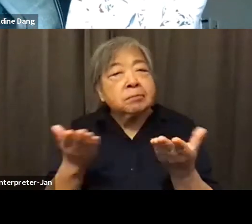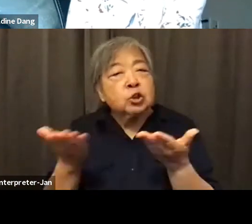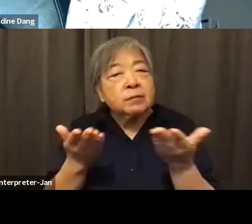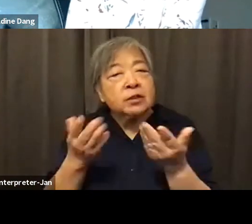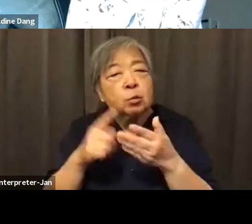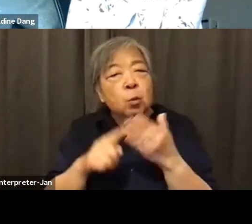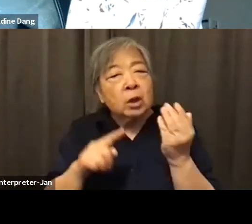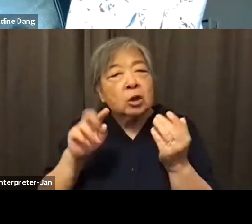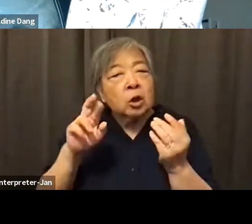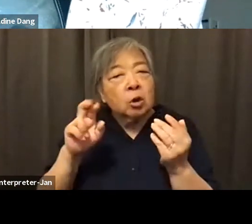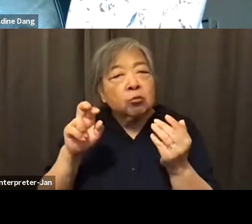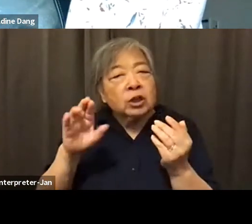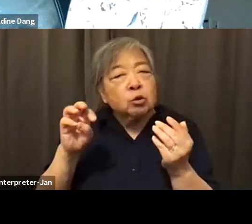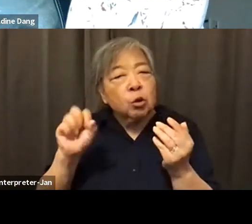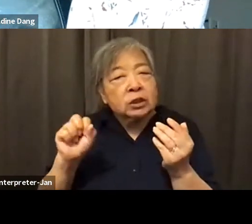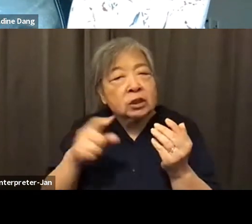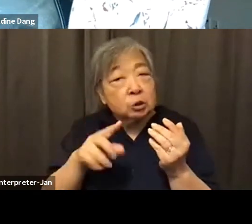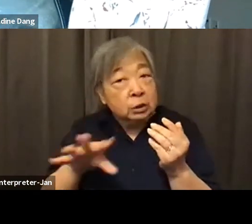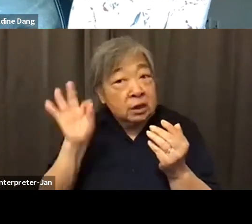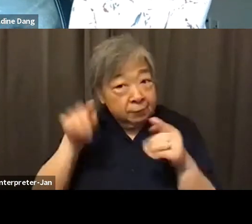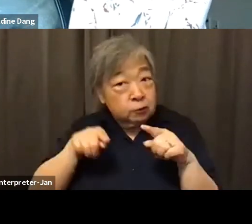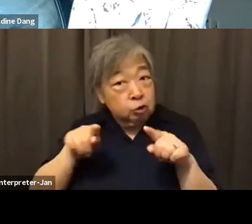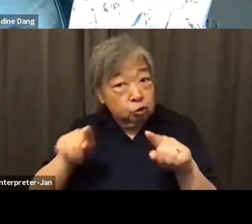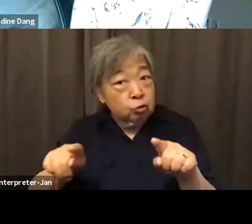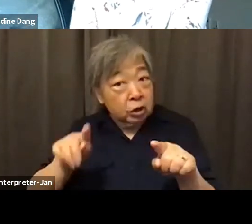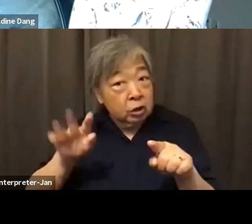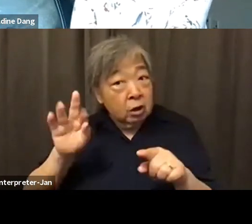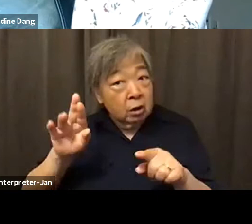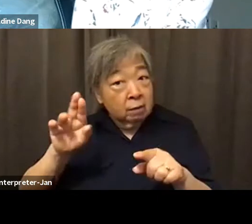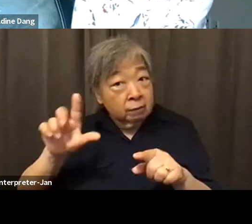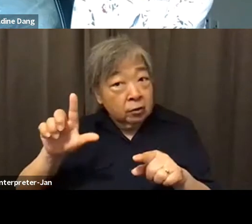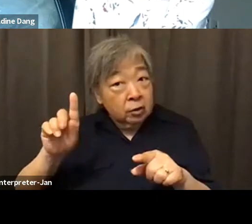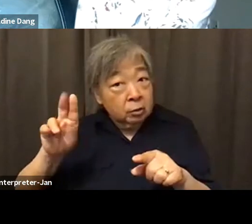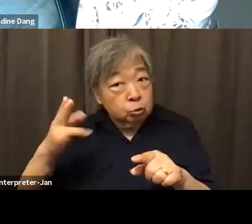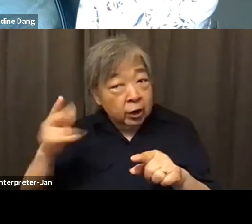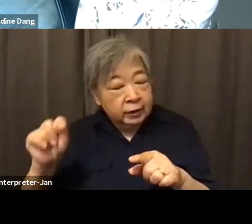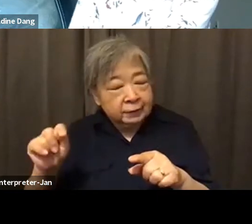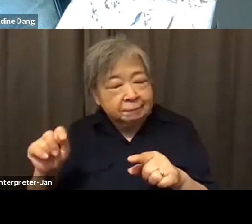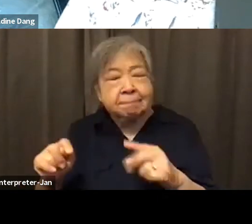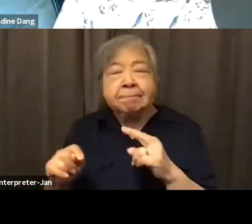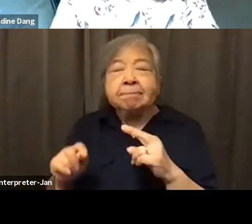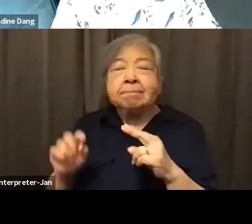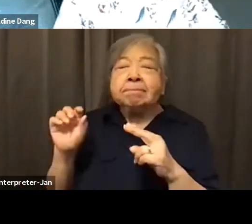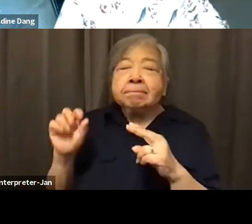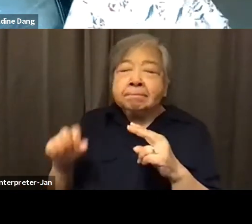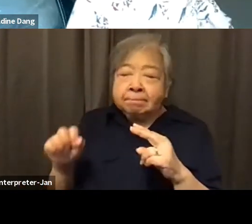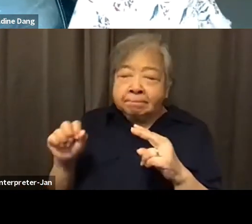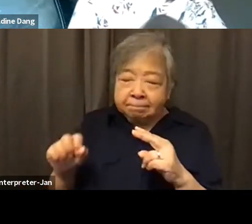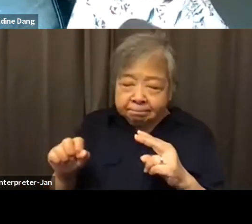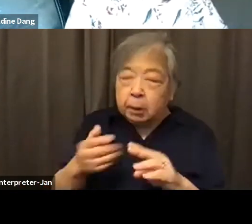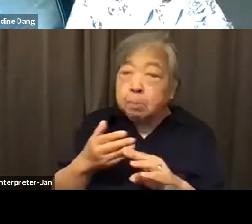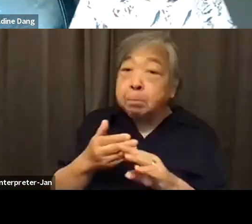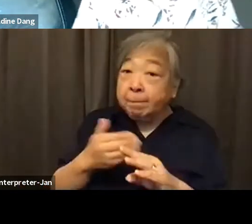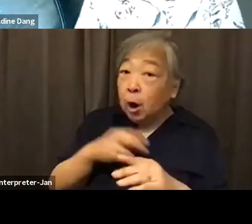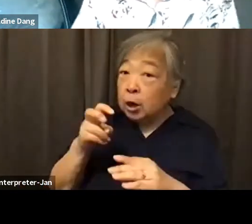Yeah, so I did not do as much research before traveling to India about,